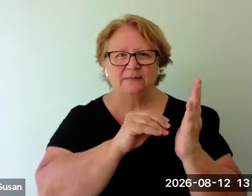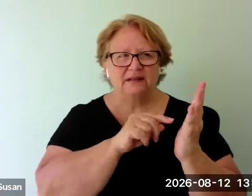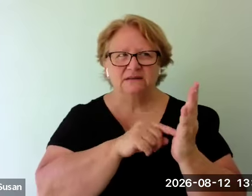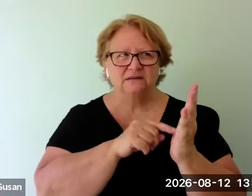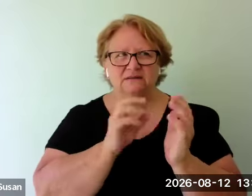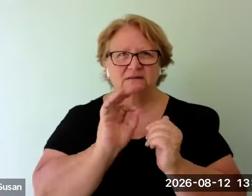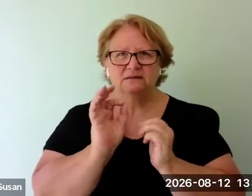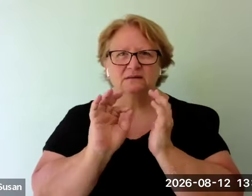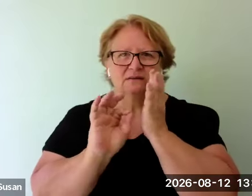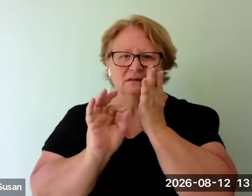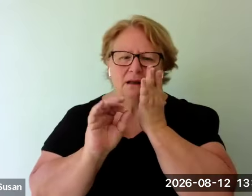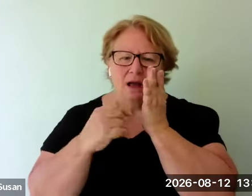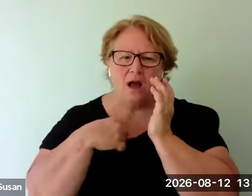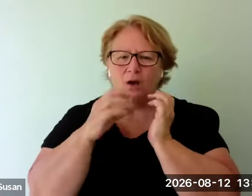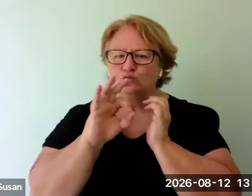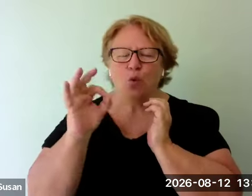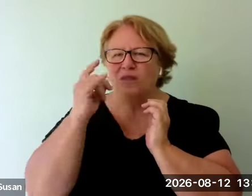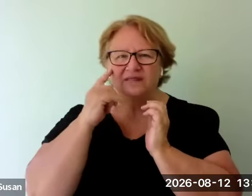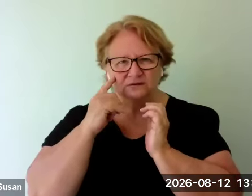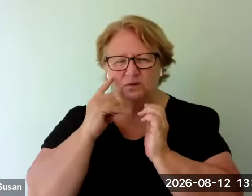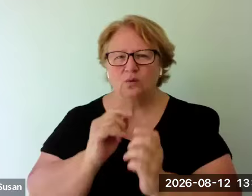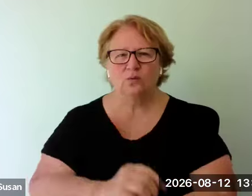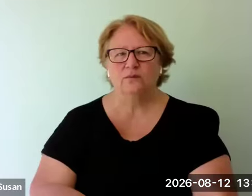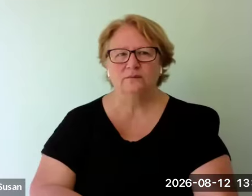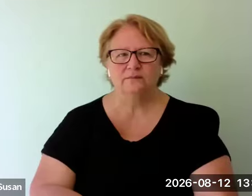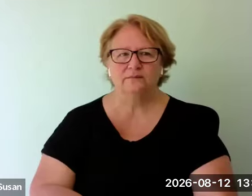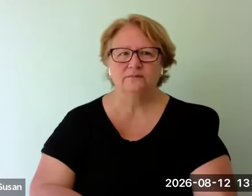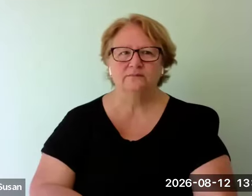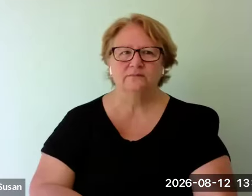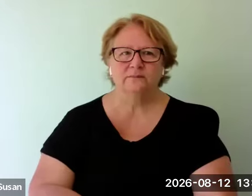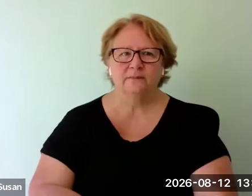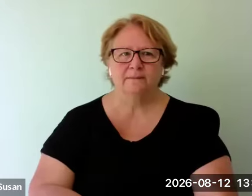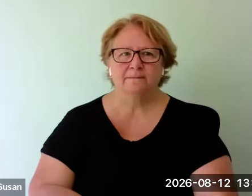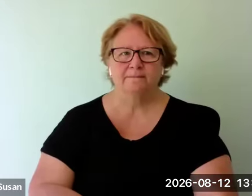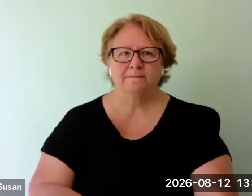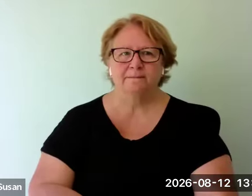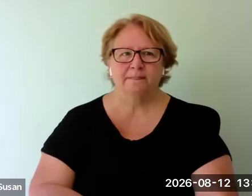application, I don't believe. I don't think it's in the CV